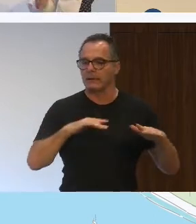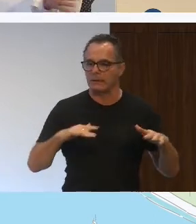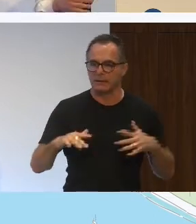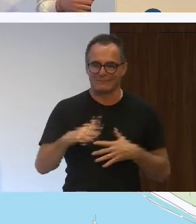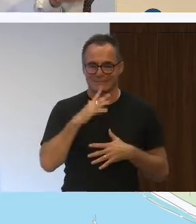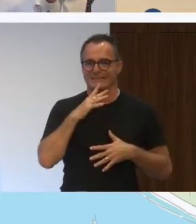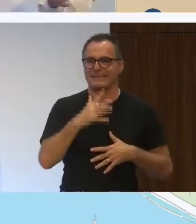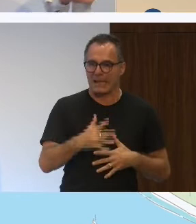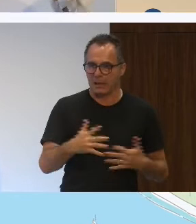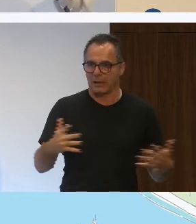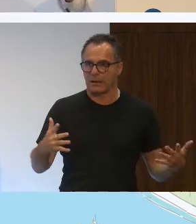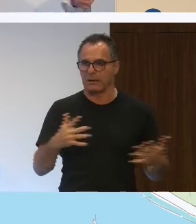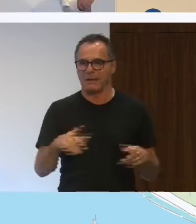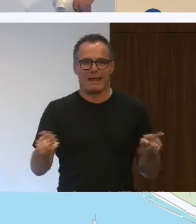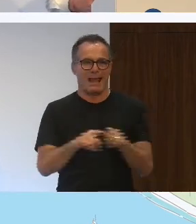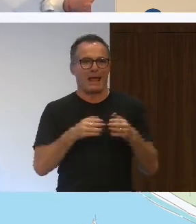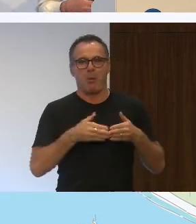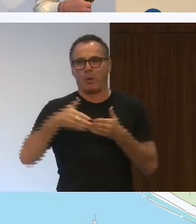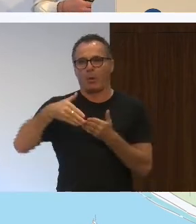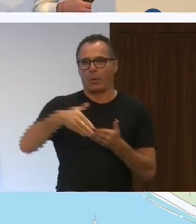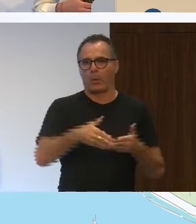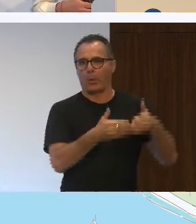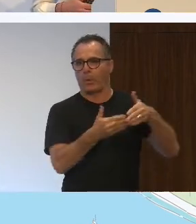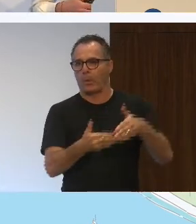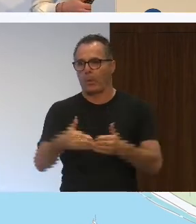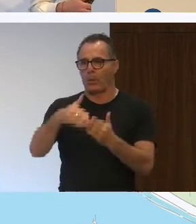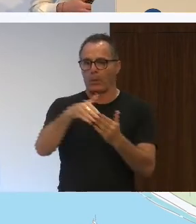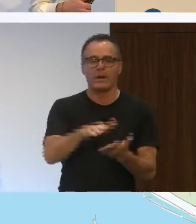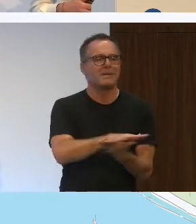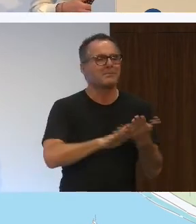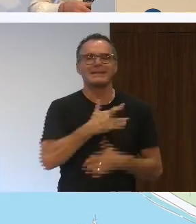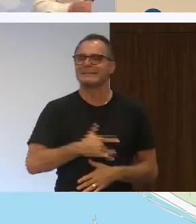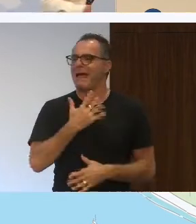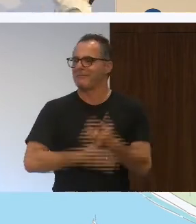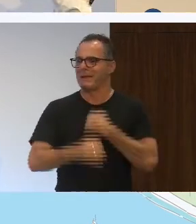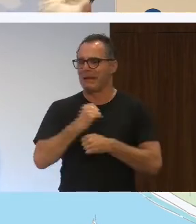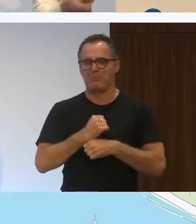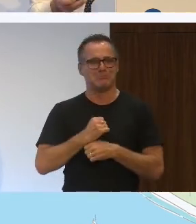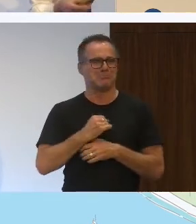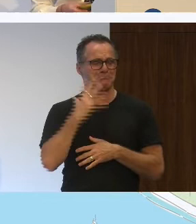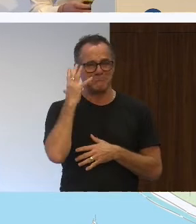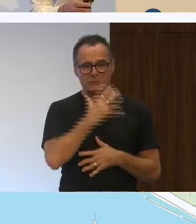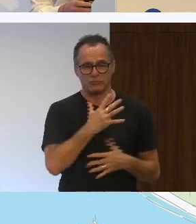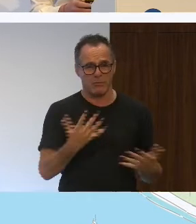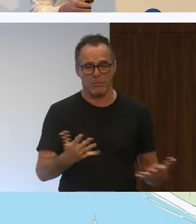and just having got off a boat the whole time is can make life pretty miserable. And these are some of the things that people talk about.